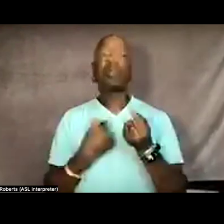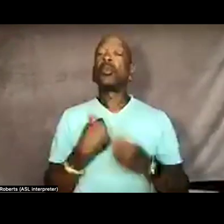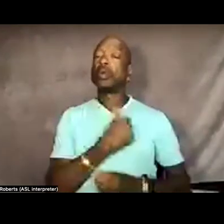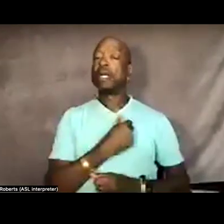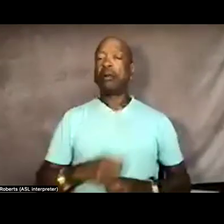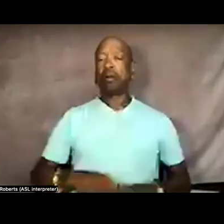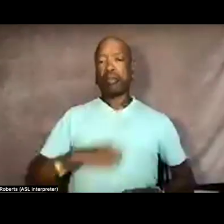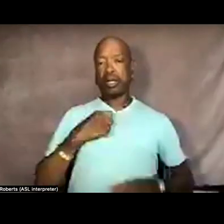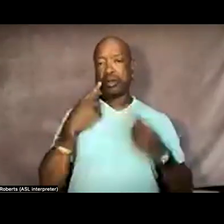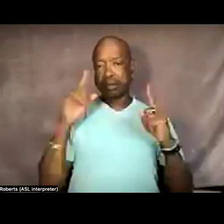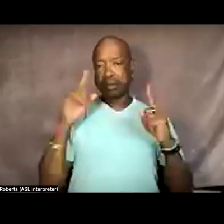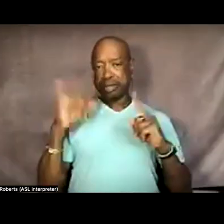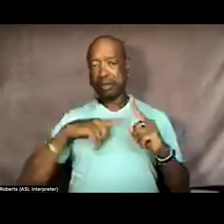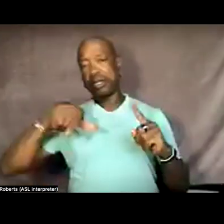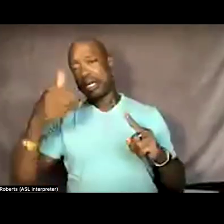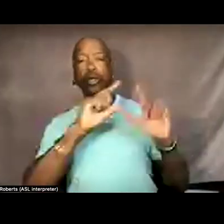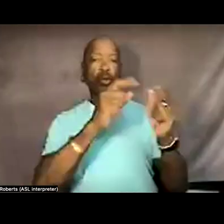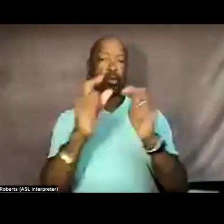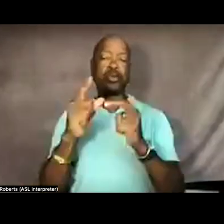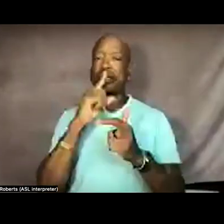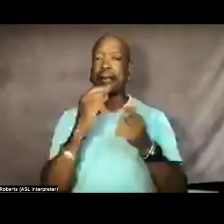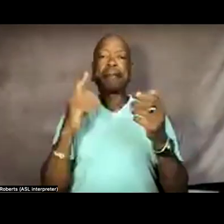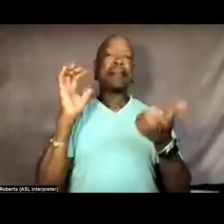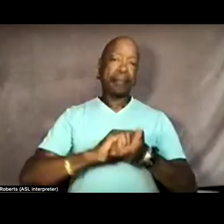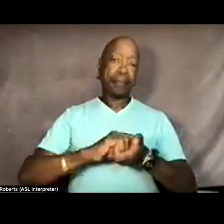partnered with us and demonstrated that this is something that has a ton of community support and